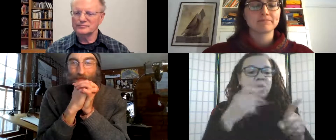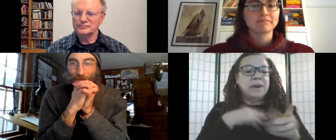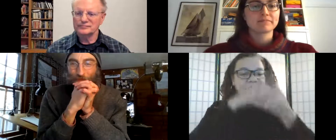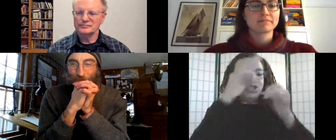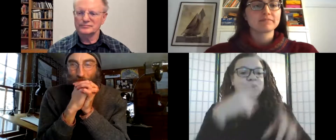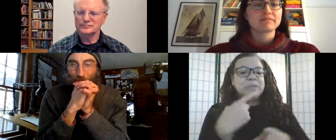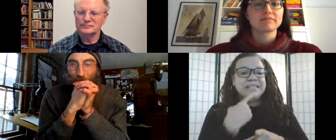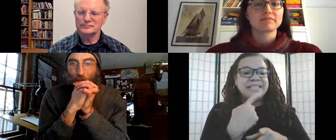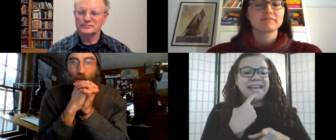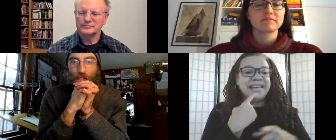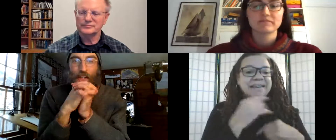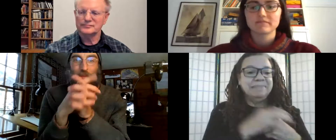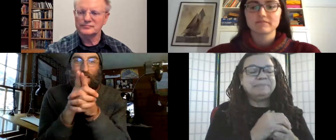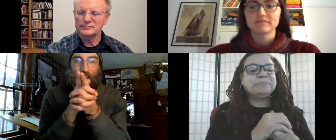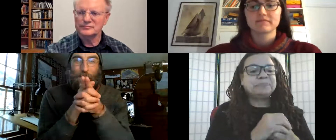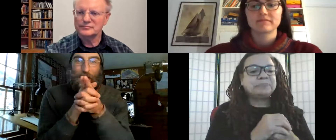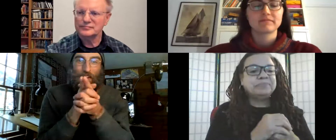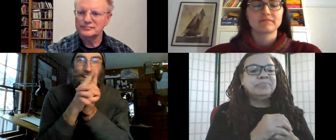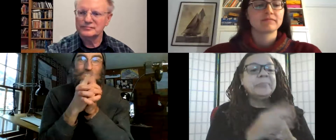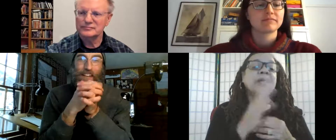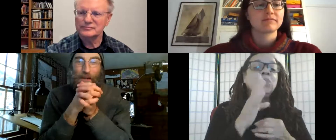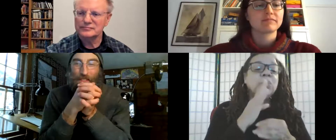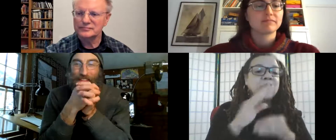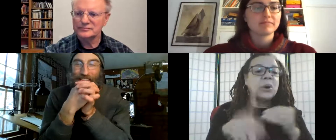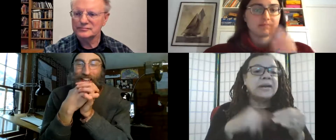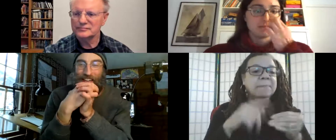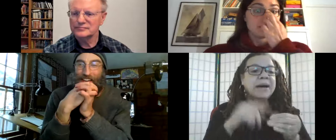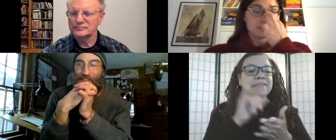um we were talking about this on the Patreon, I think I posted this.